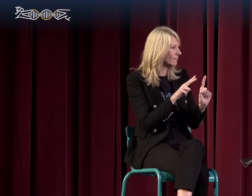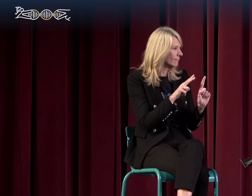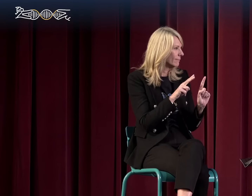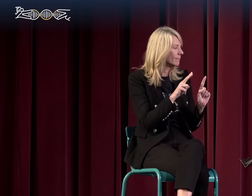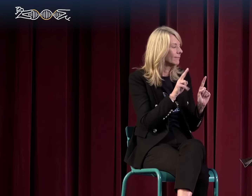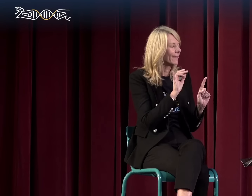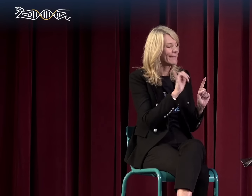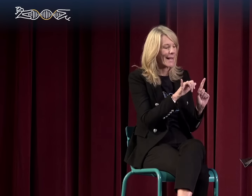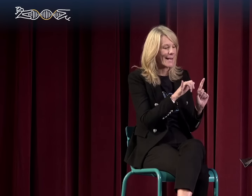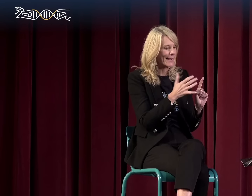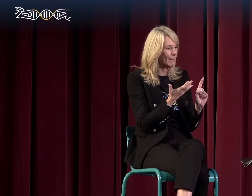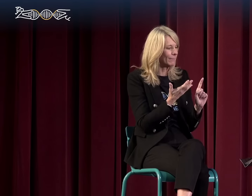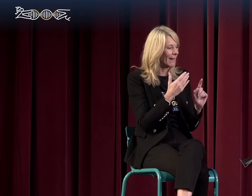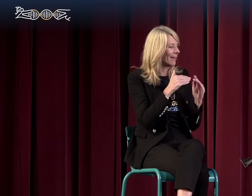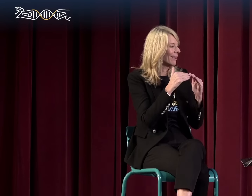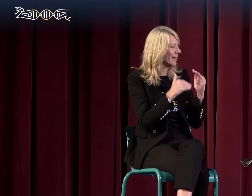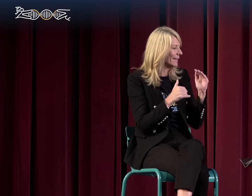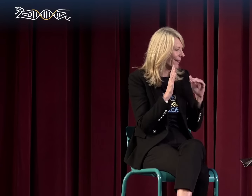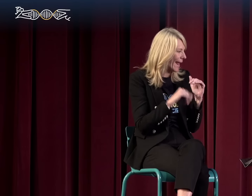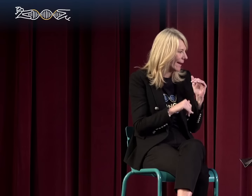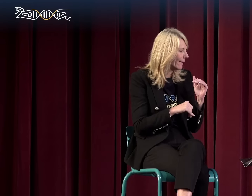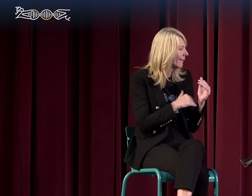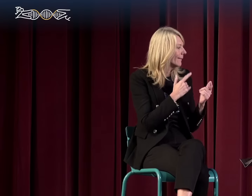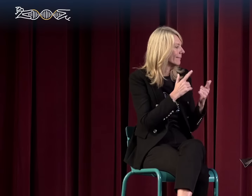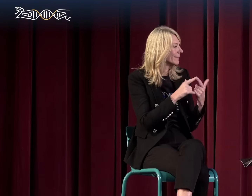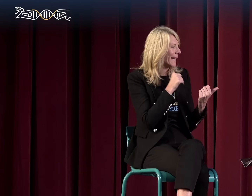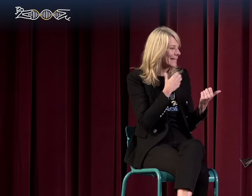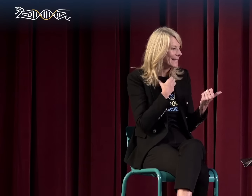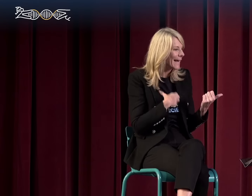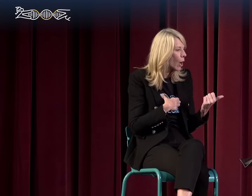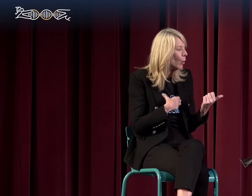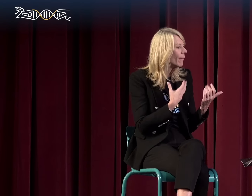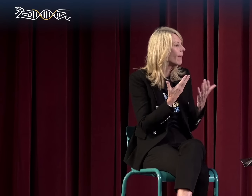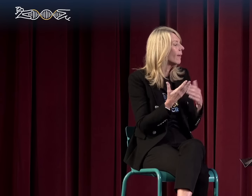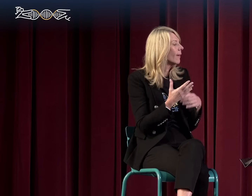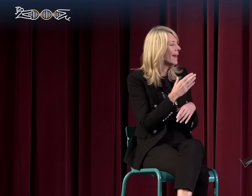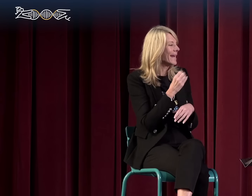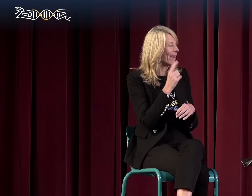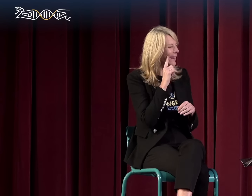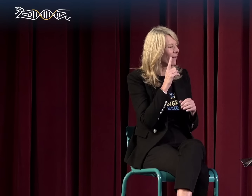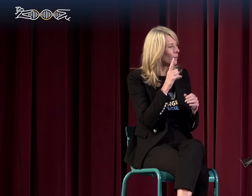seen as being less than undesirable, and I think, too, for quite some time